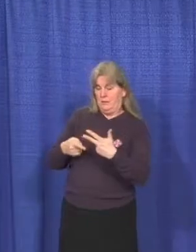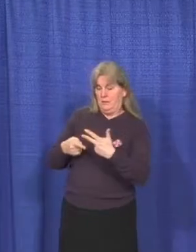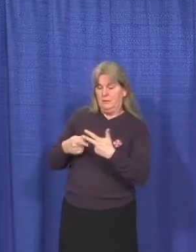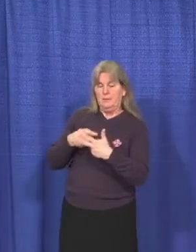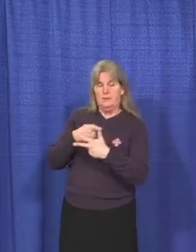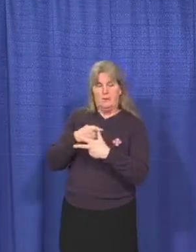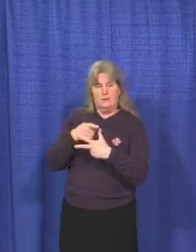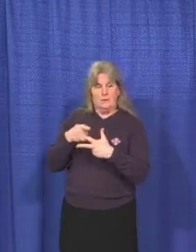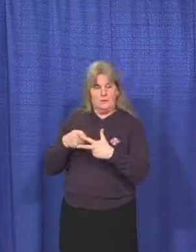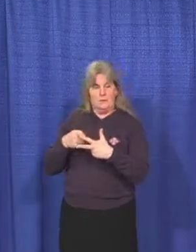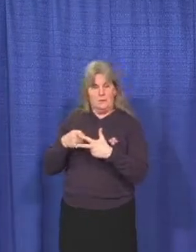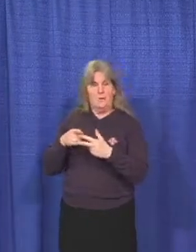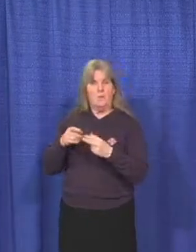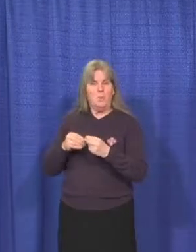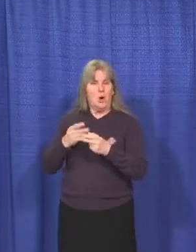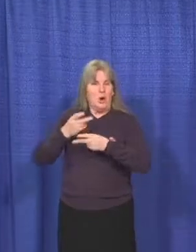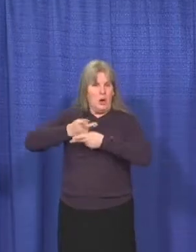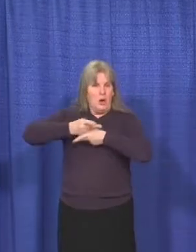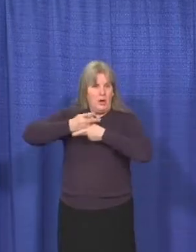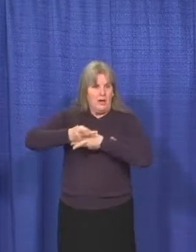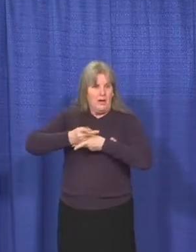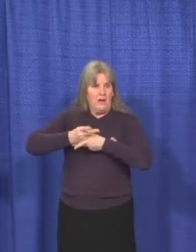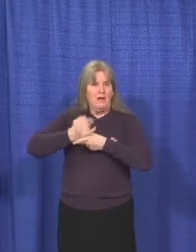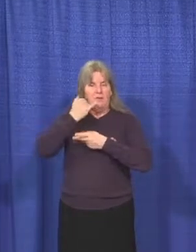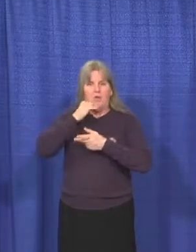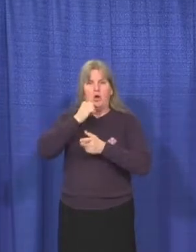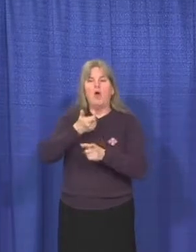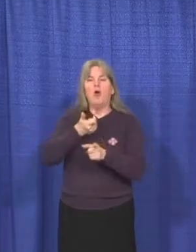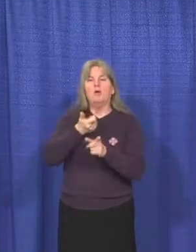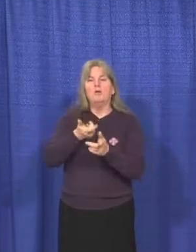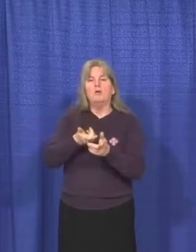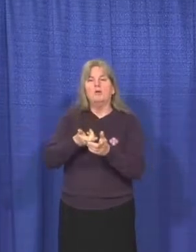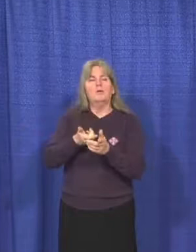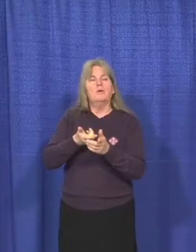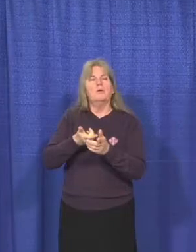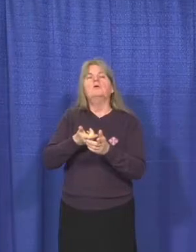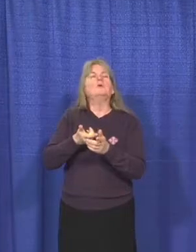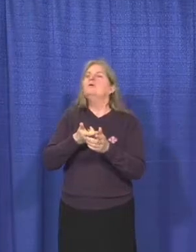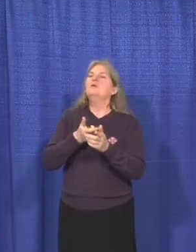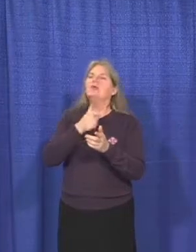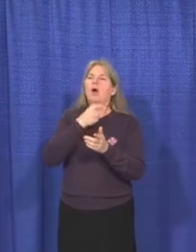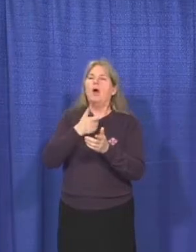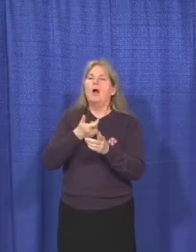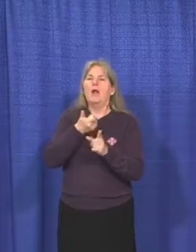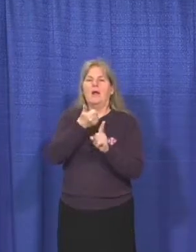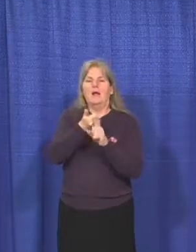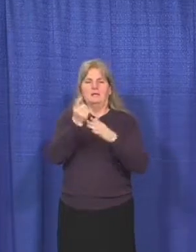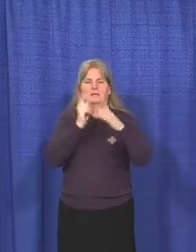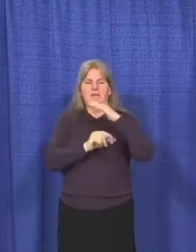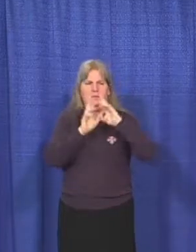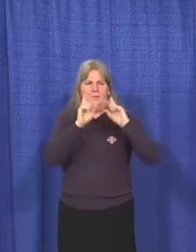Around taking more precaution, going forward is there any